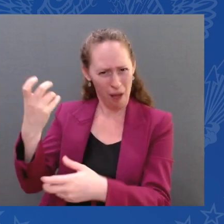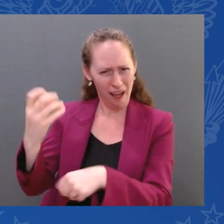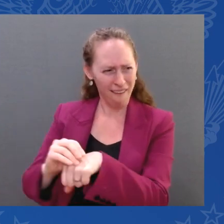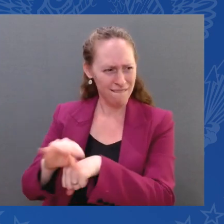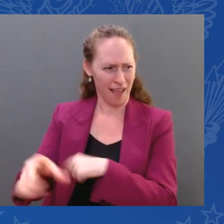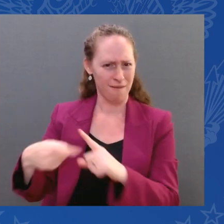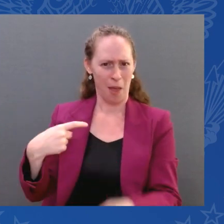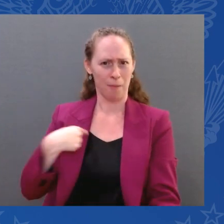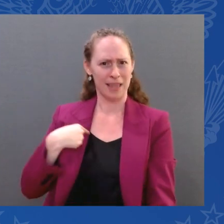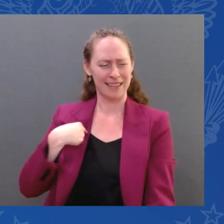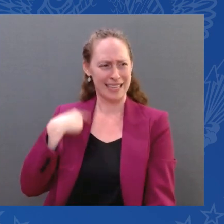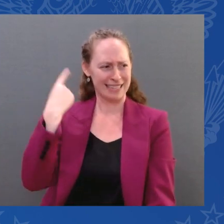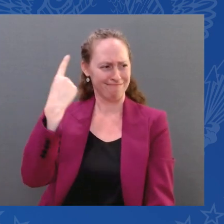They're more popular than you are.